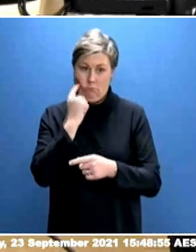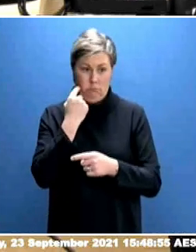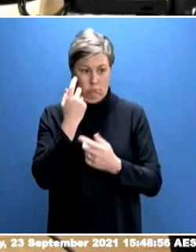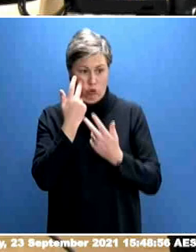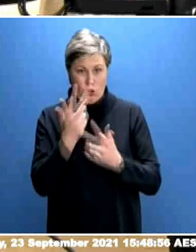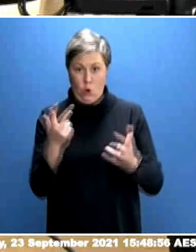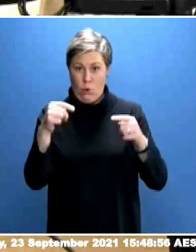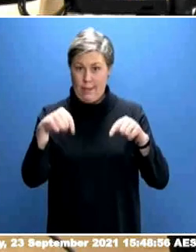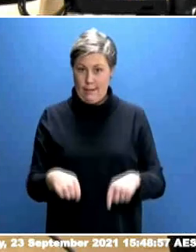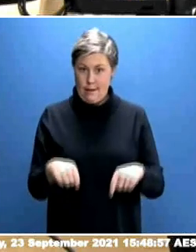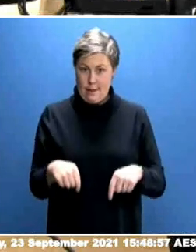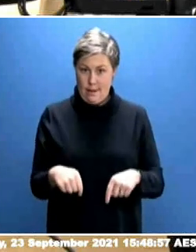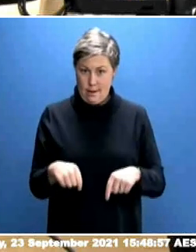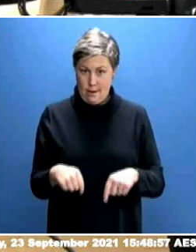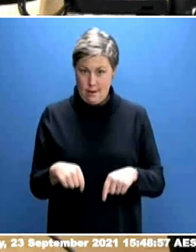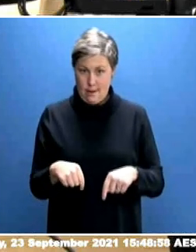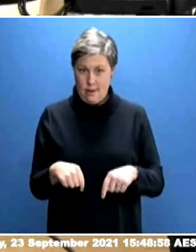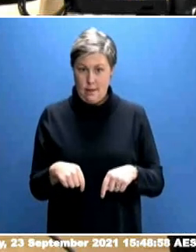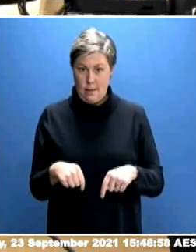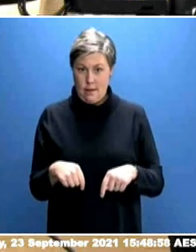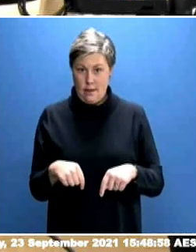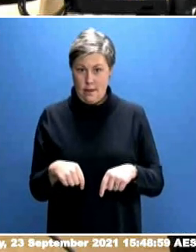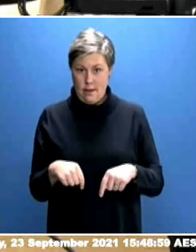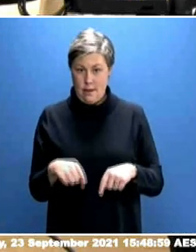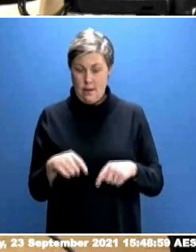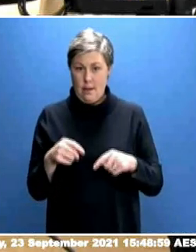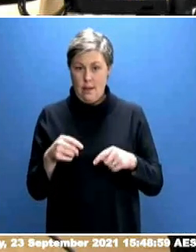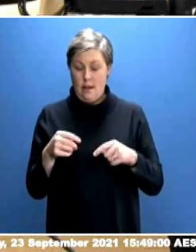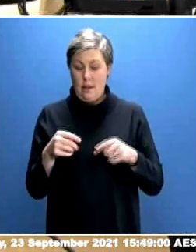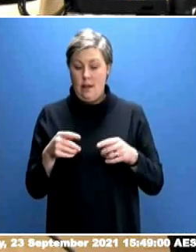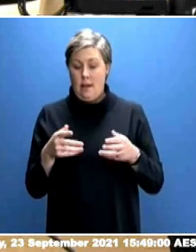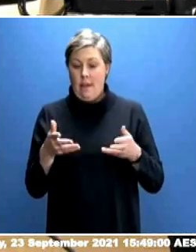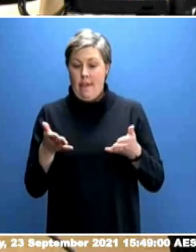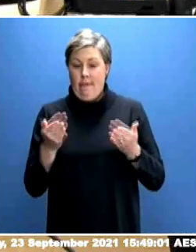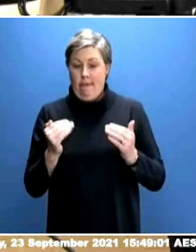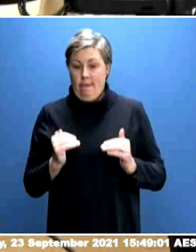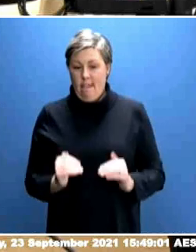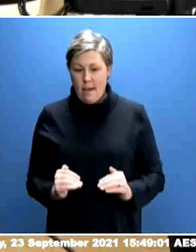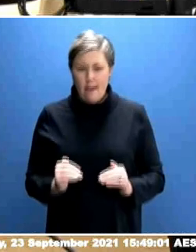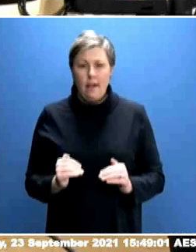Following that Chair, there will then be some procedural matters of attending to